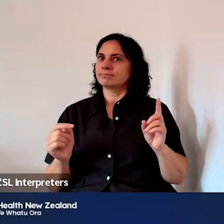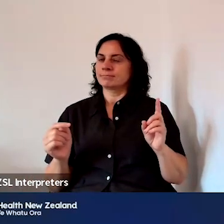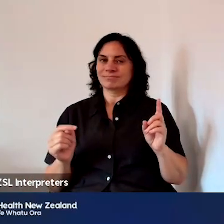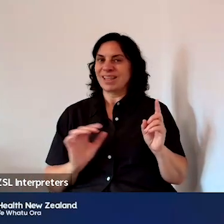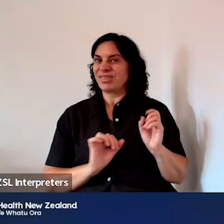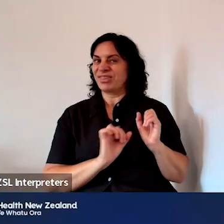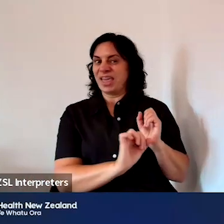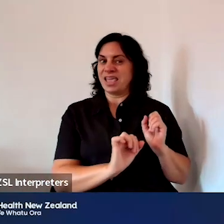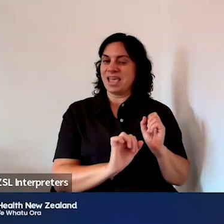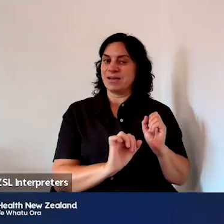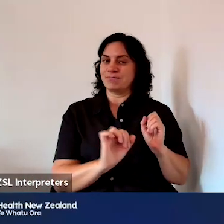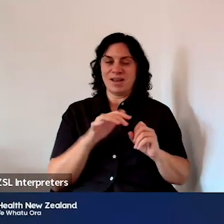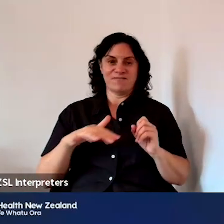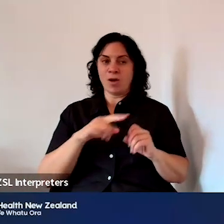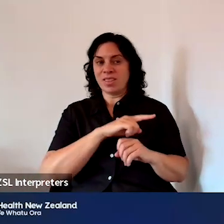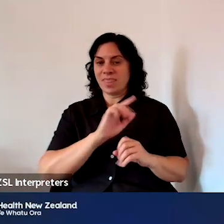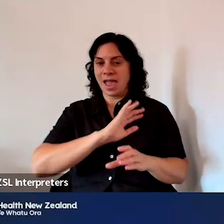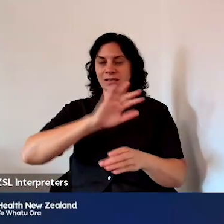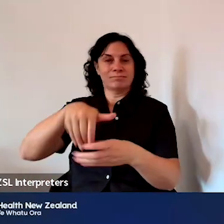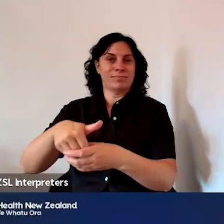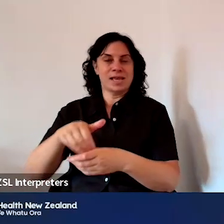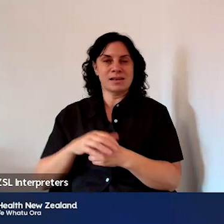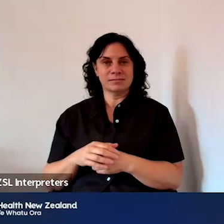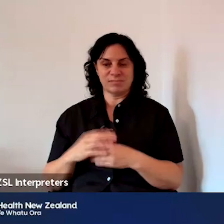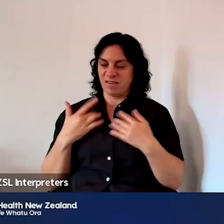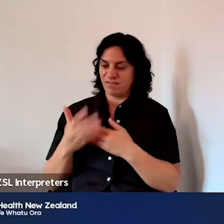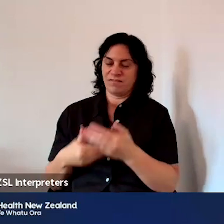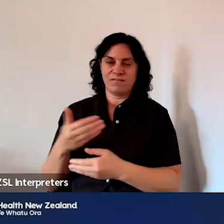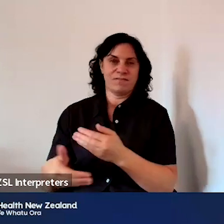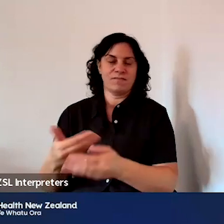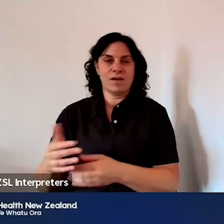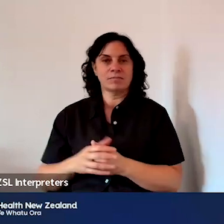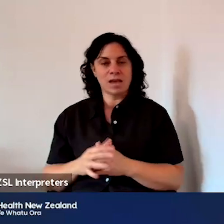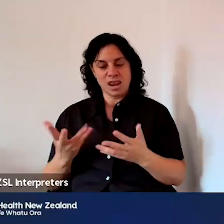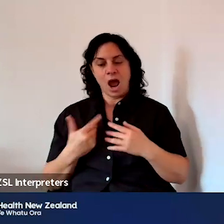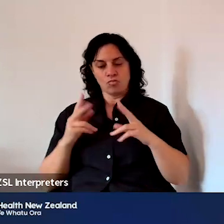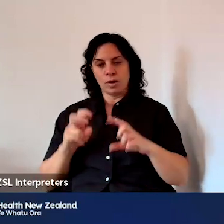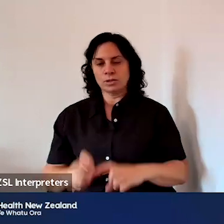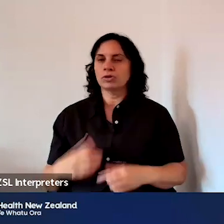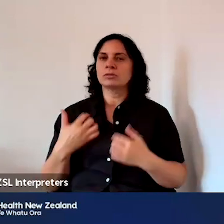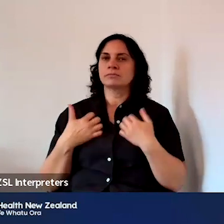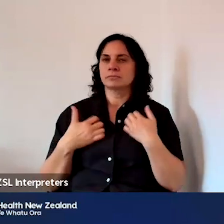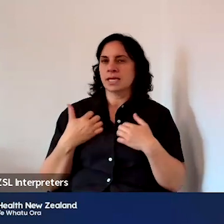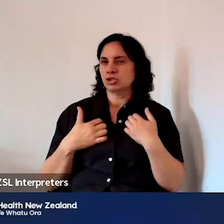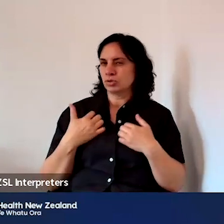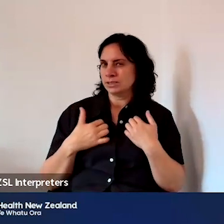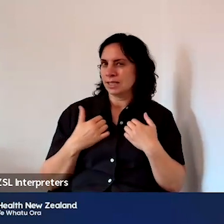And we've, now moved from, you know, the research being interesting, which certainly is to it being very useful for our work.